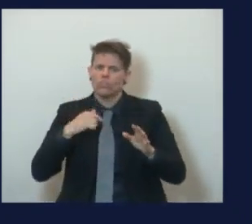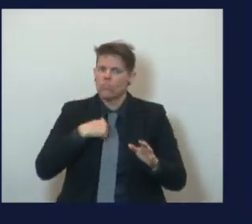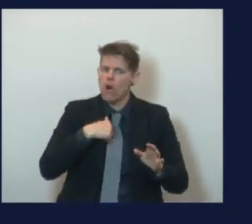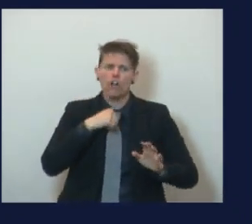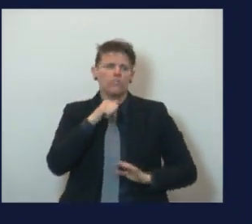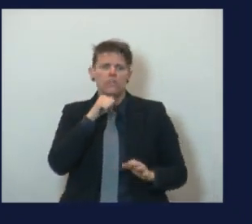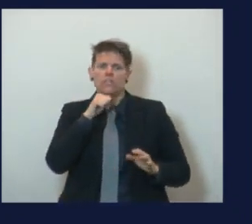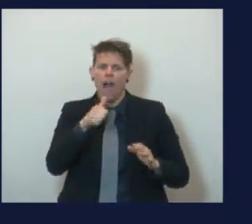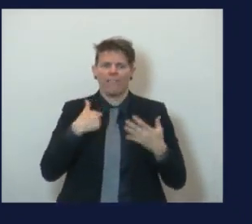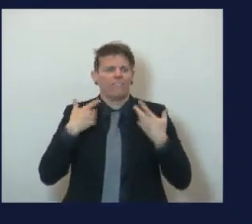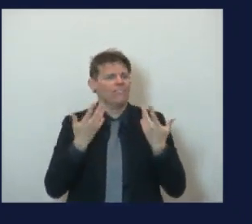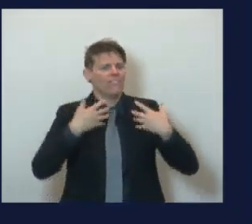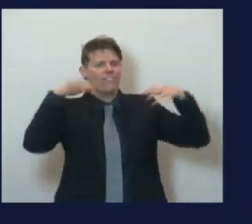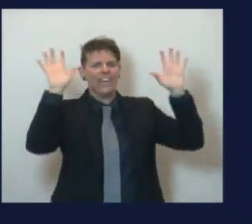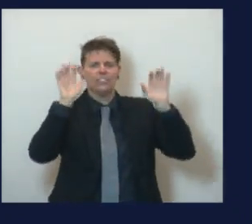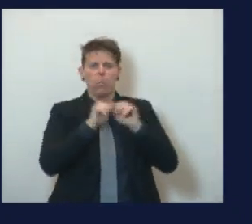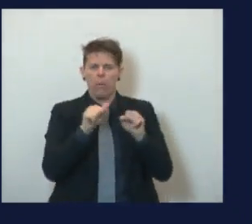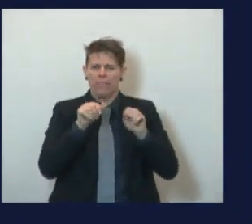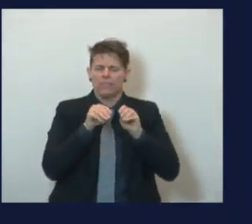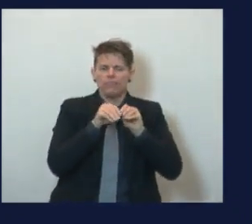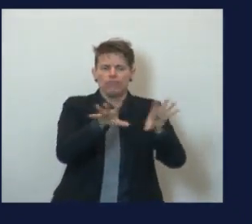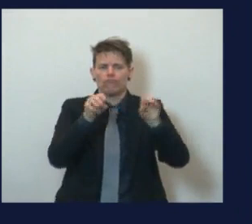IT’S AN INDICATION THAT WE’VE BEEN ALERTING FOLKS.